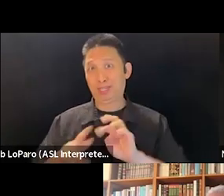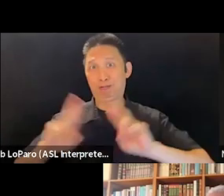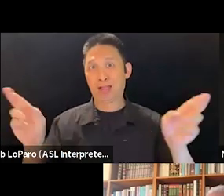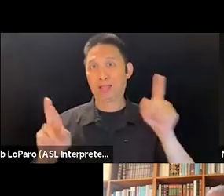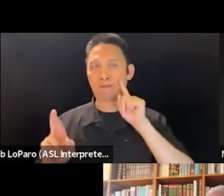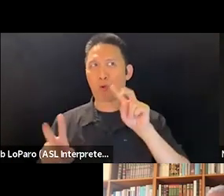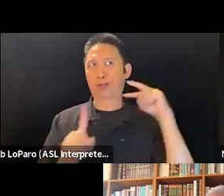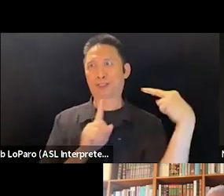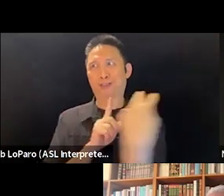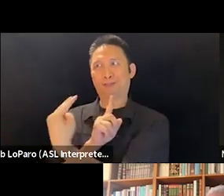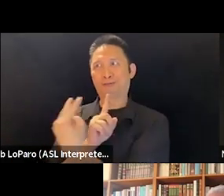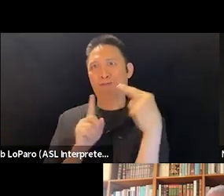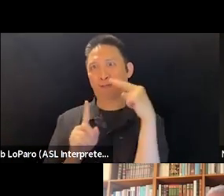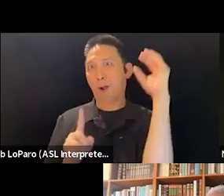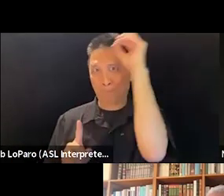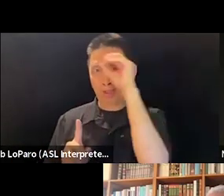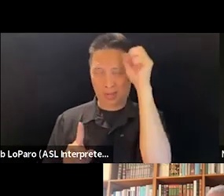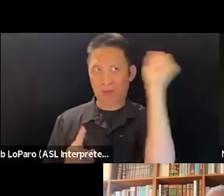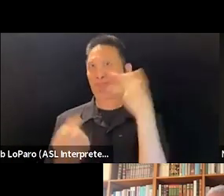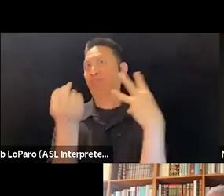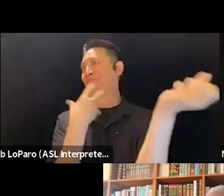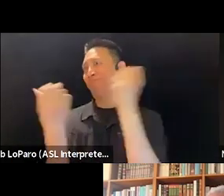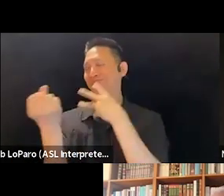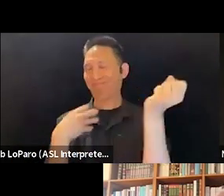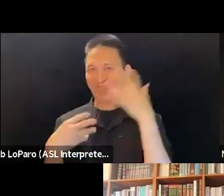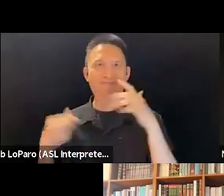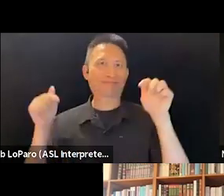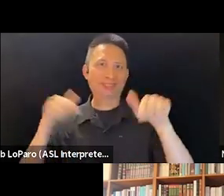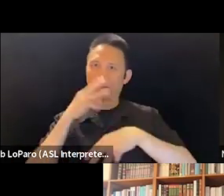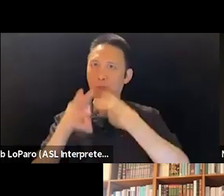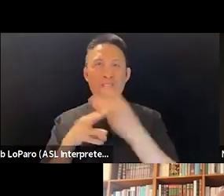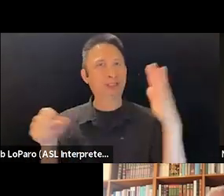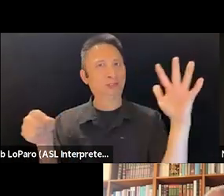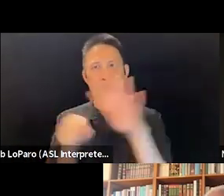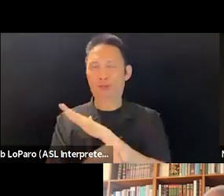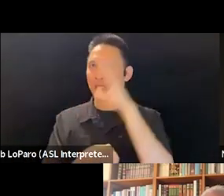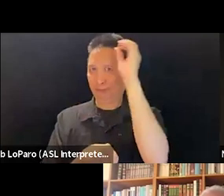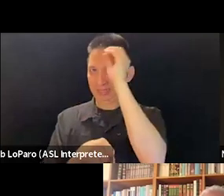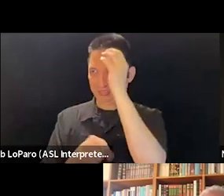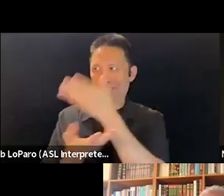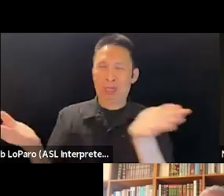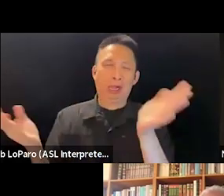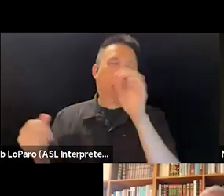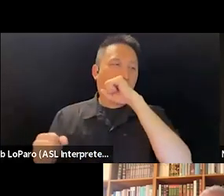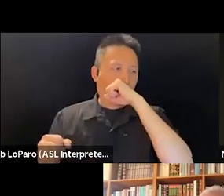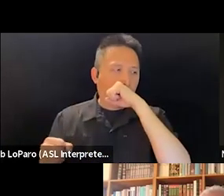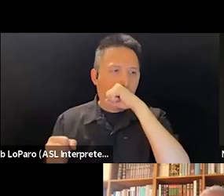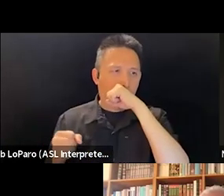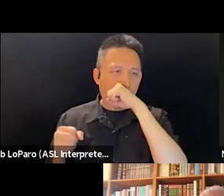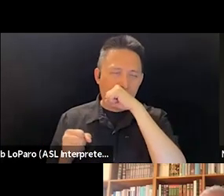of opinionated people as we know. And they might look at your film and they might have great ideas for it and notes